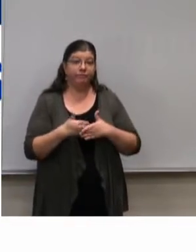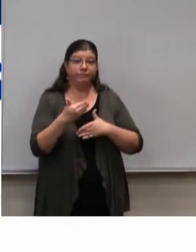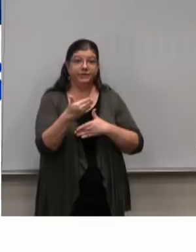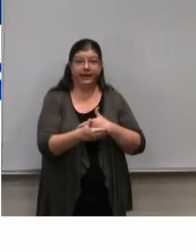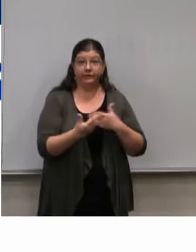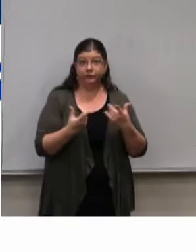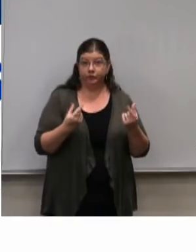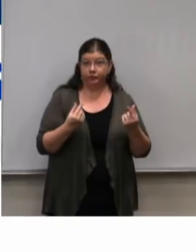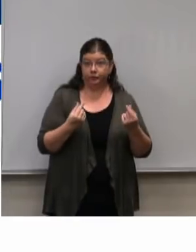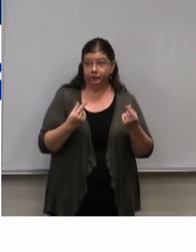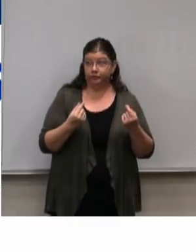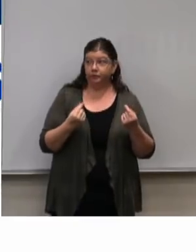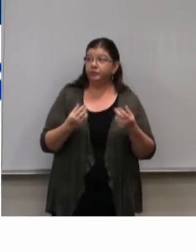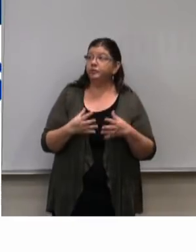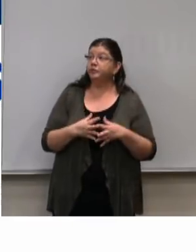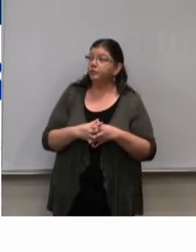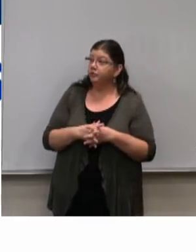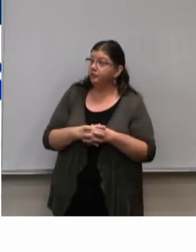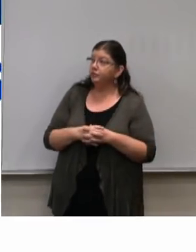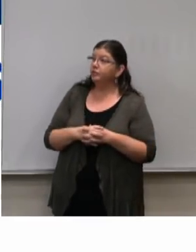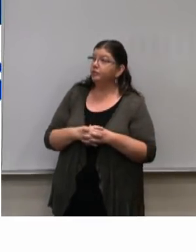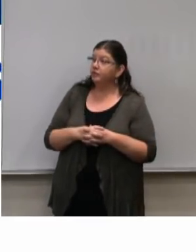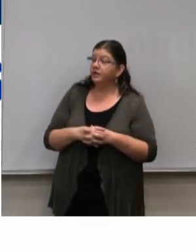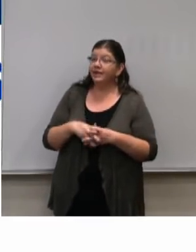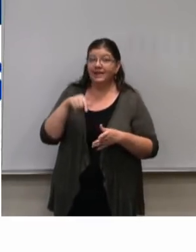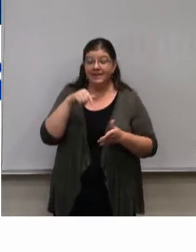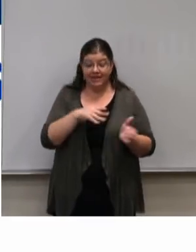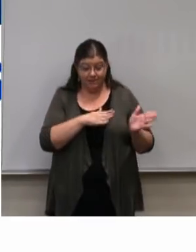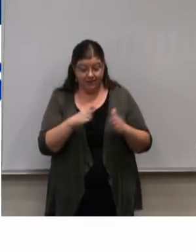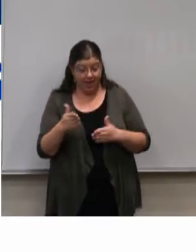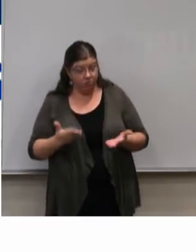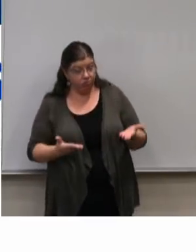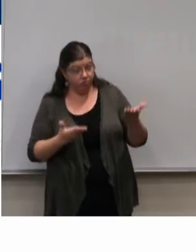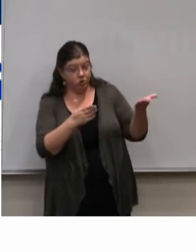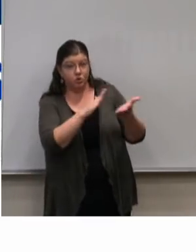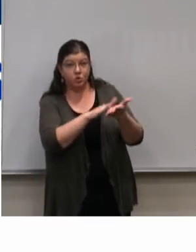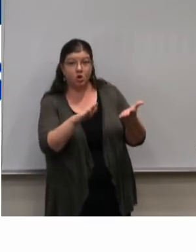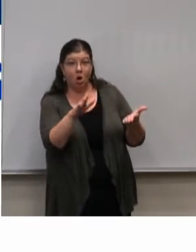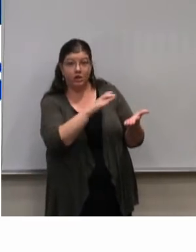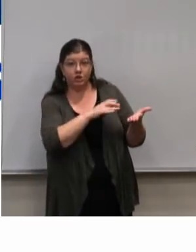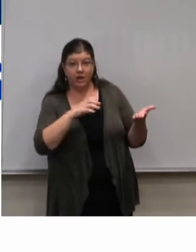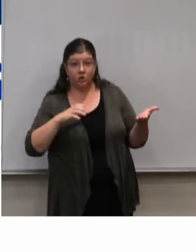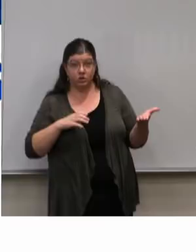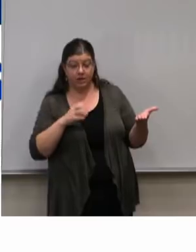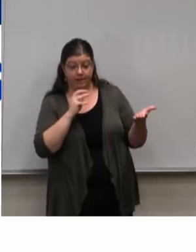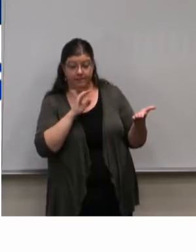we want to take this to College Council in May, May 18th